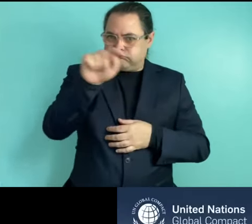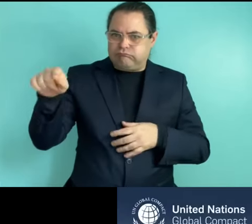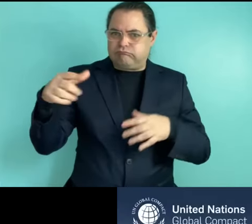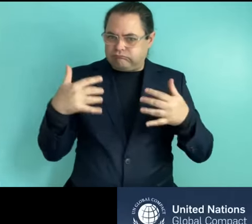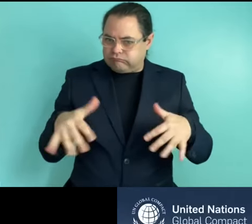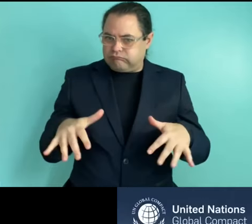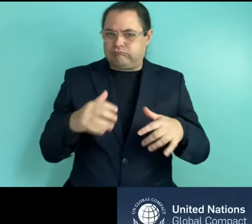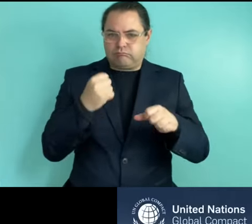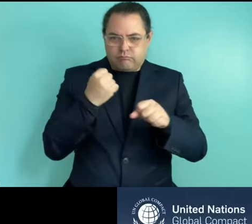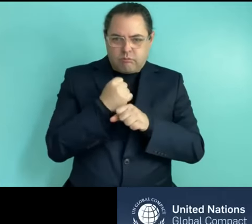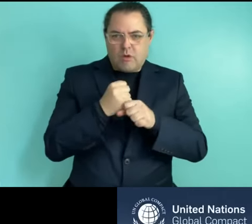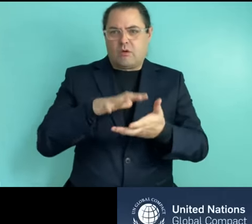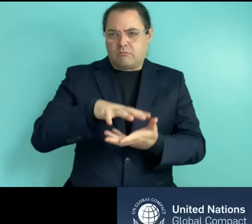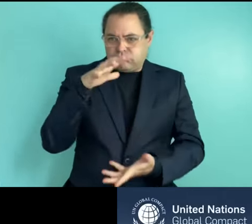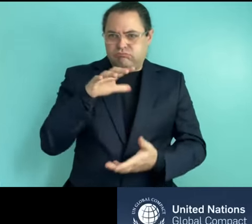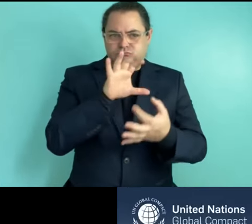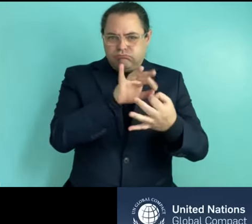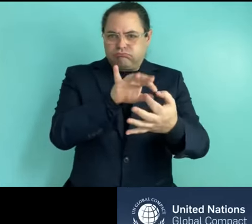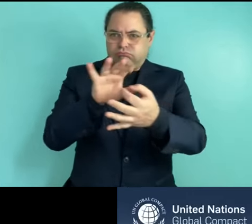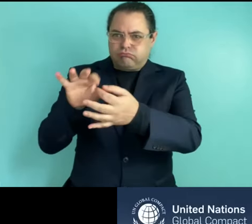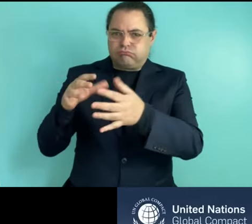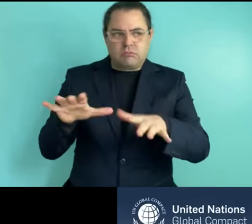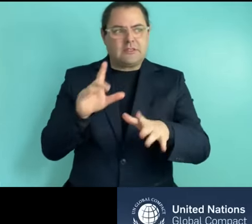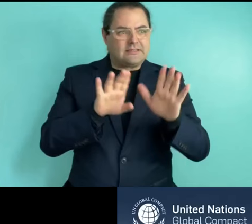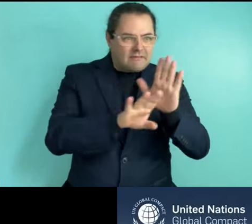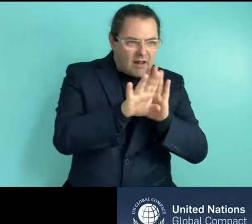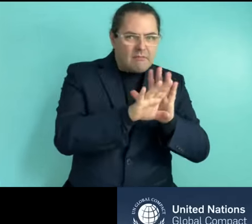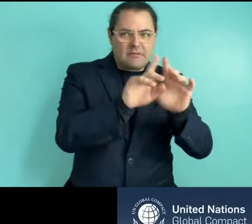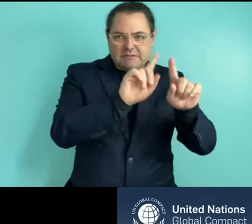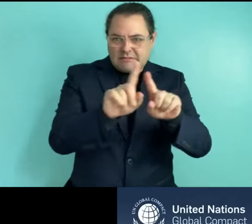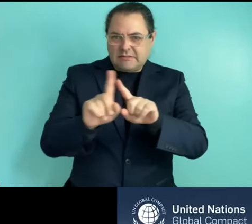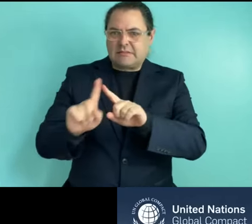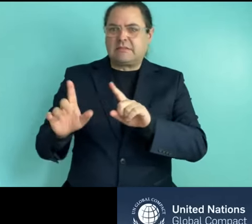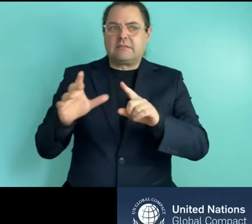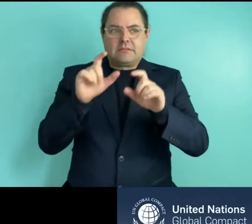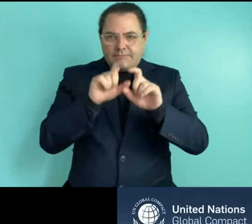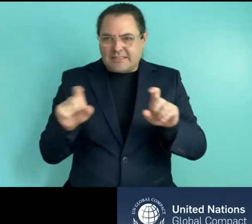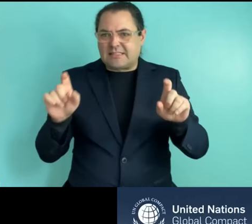De modo de de smooth origination Nautica crazy on the deck again more Nexon key liquid system.